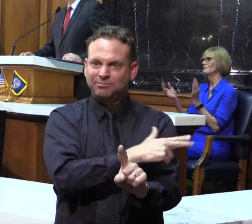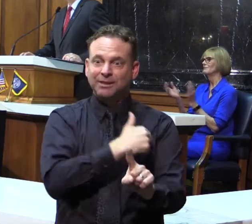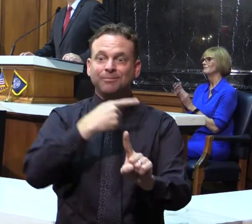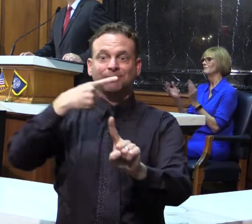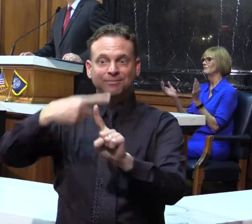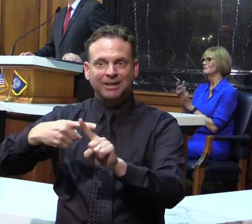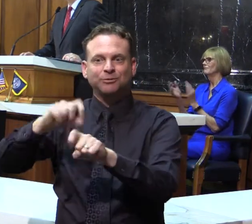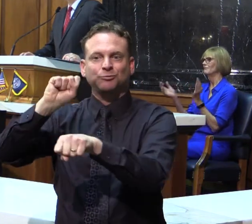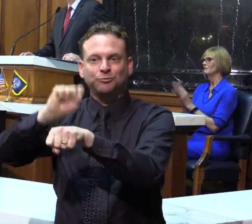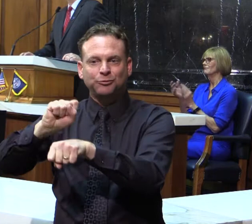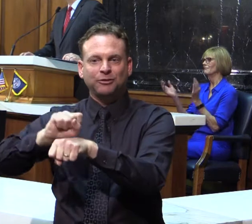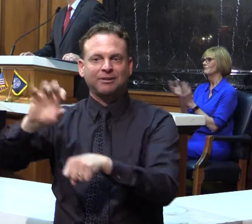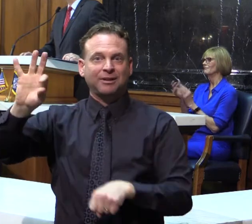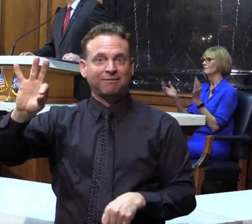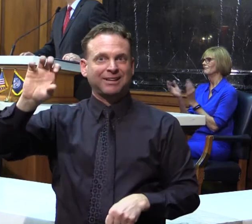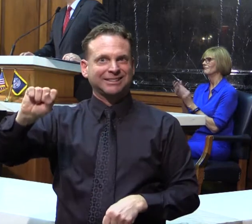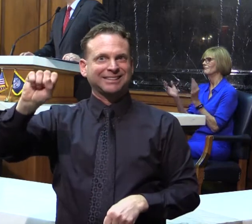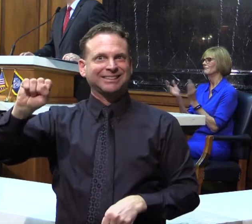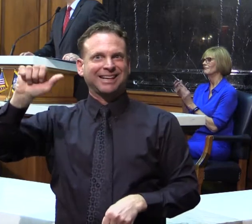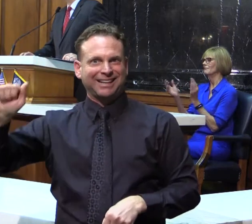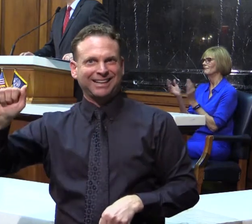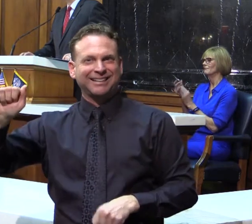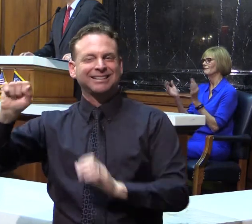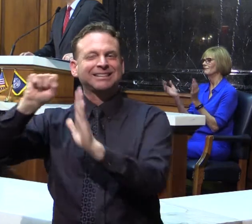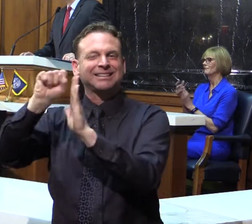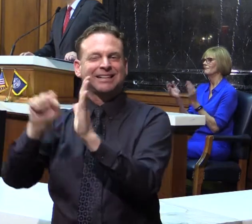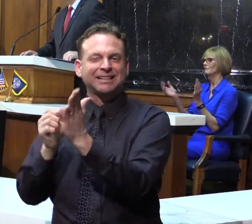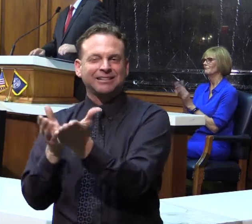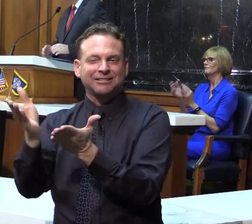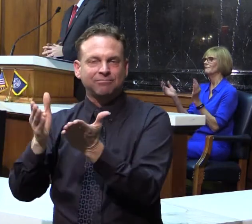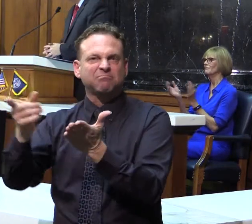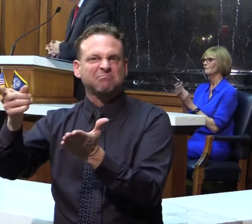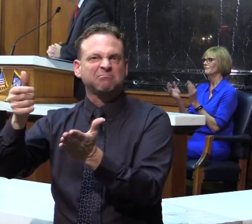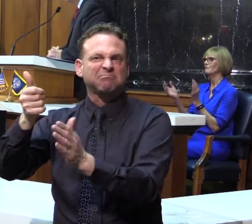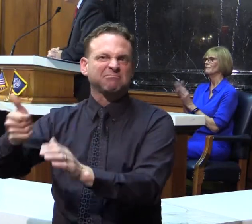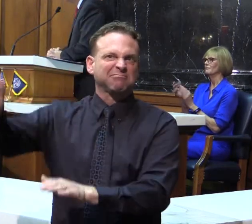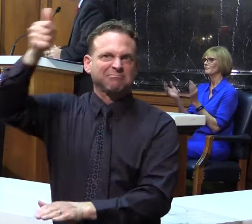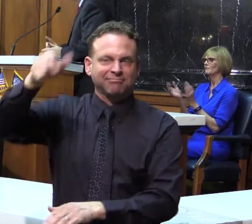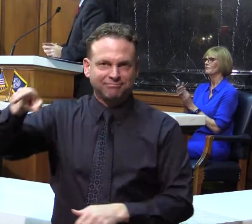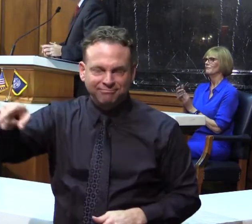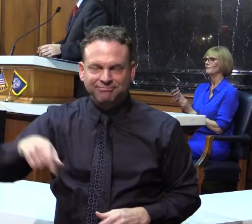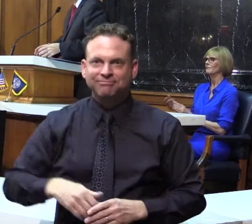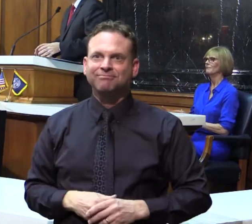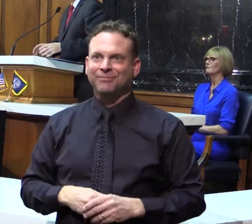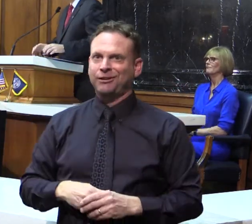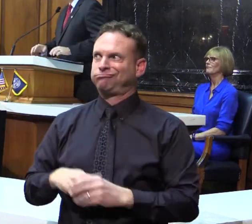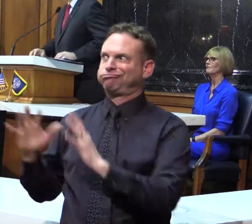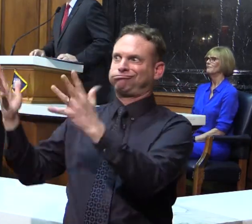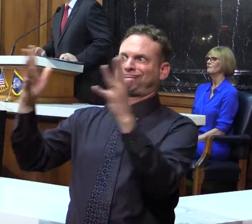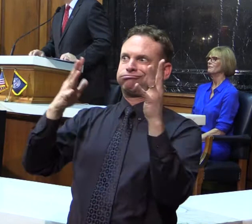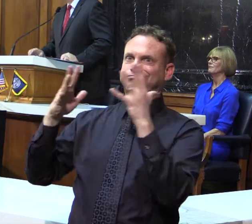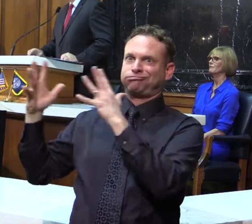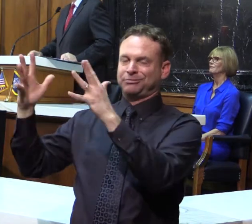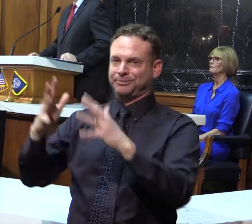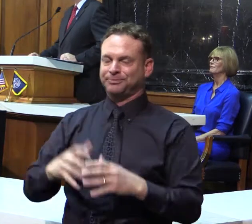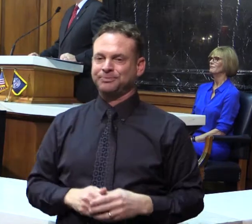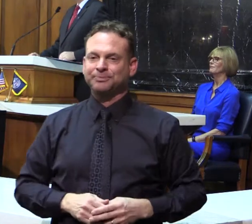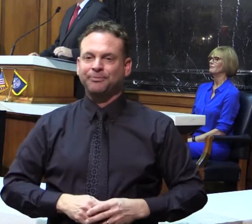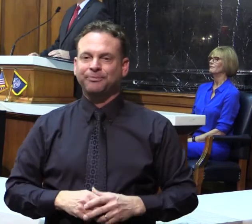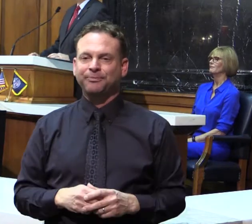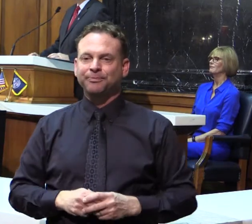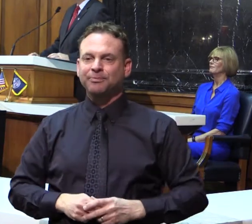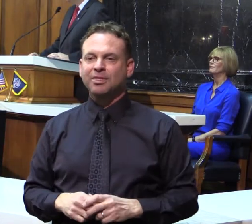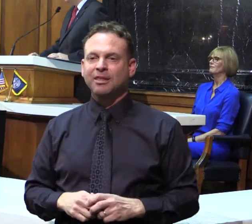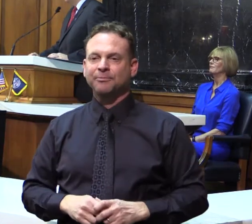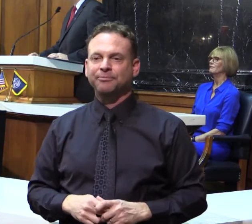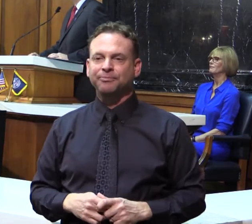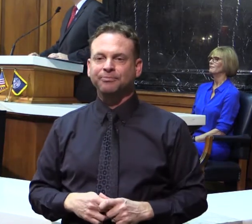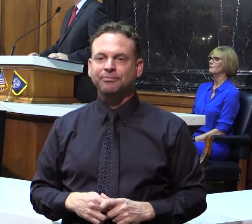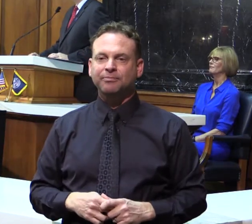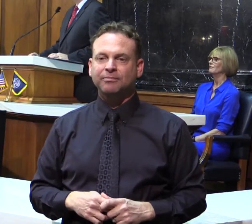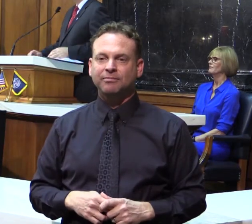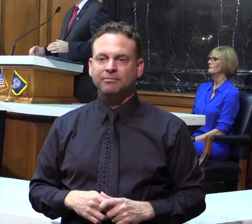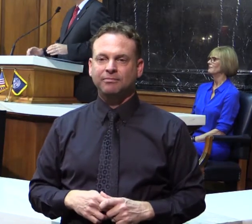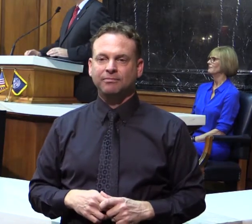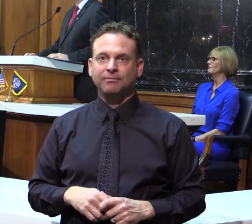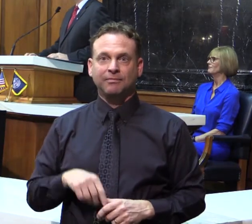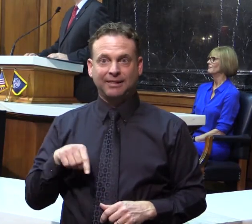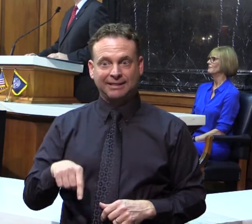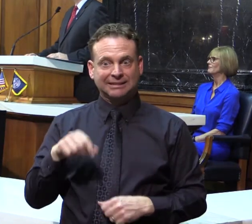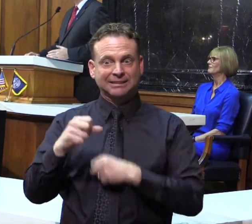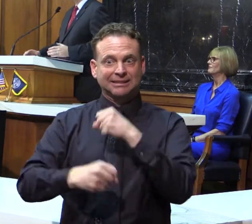We’ll take an important step this year by working with you to implement a “Levels